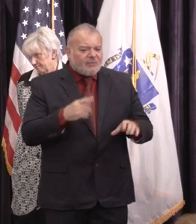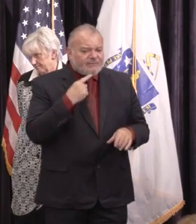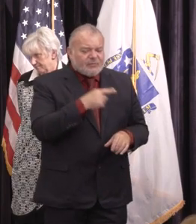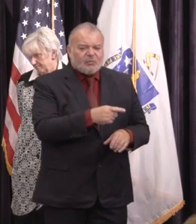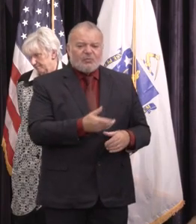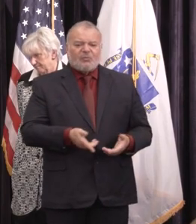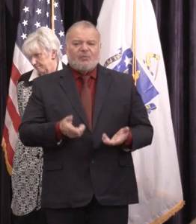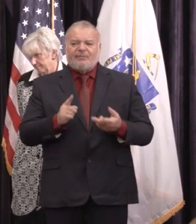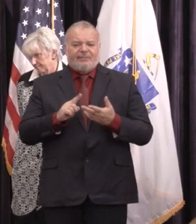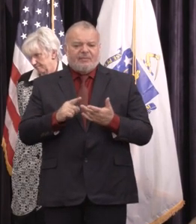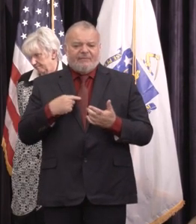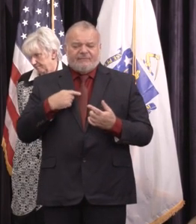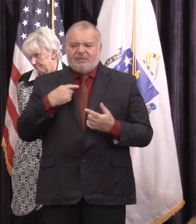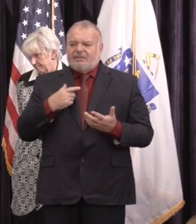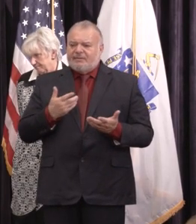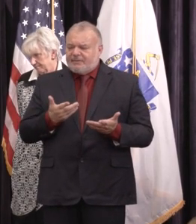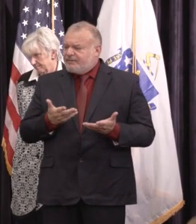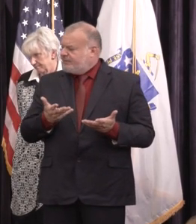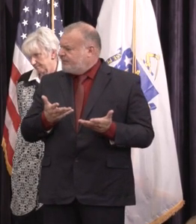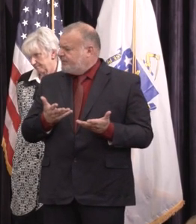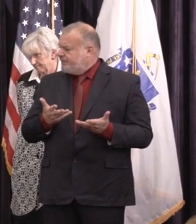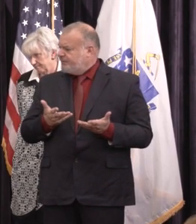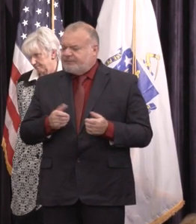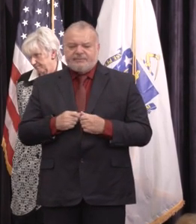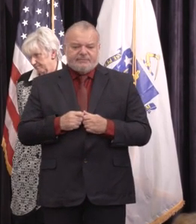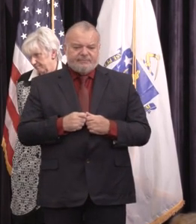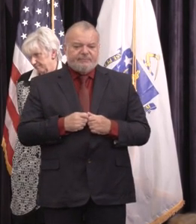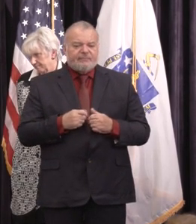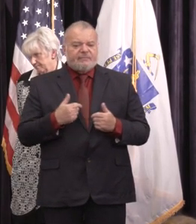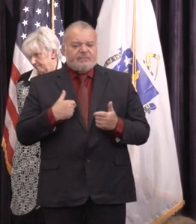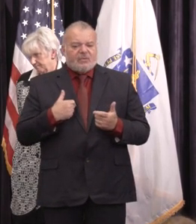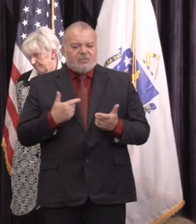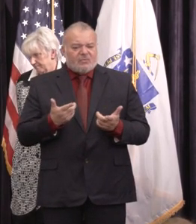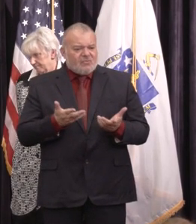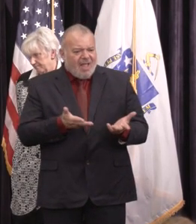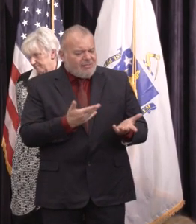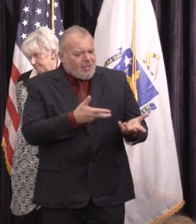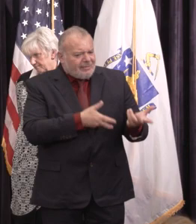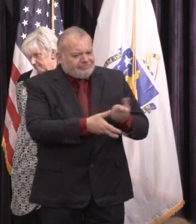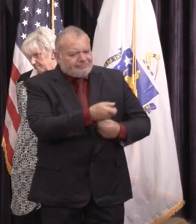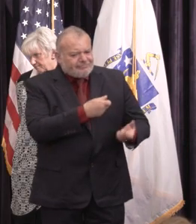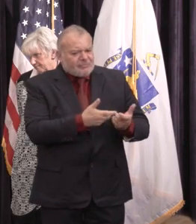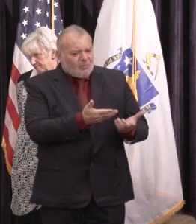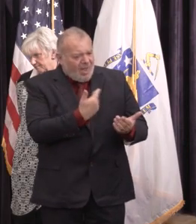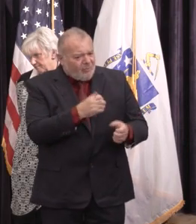and living independently and safely in your community? And although a lot has changed in the